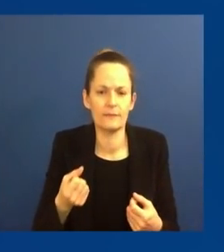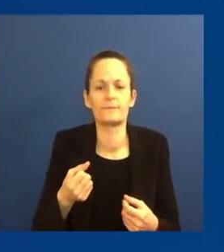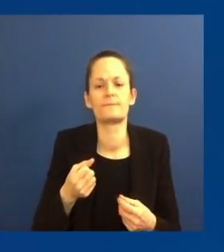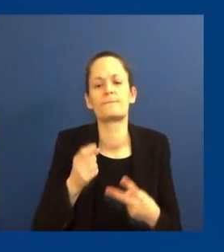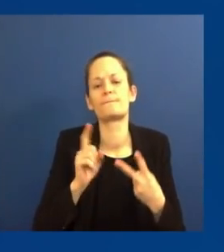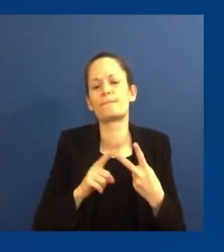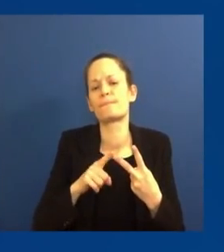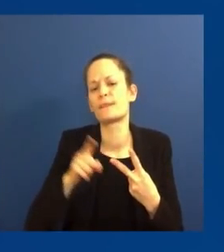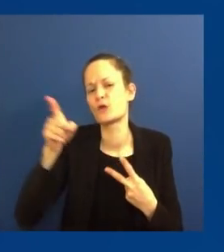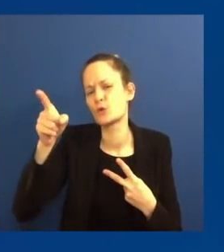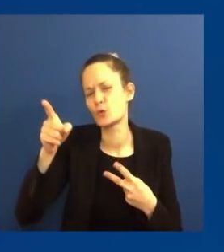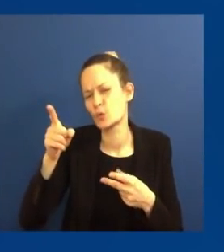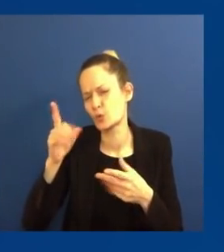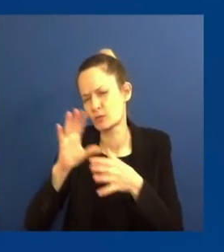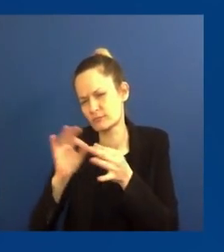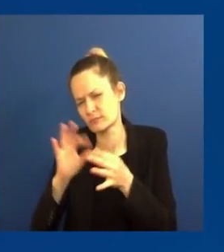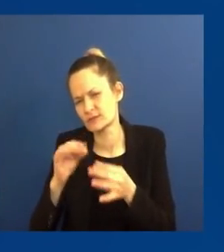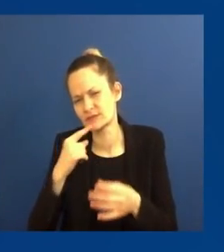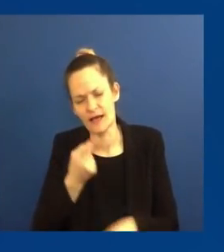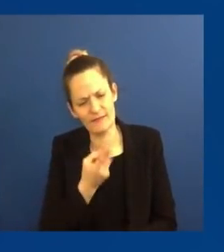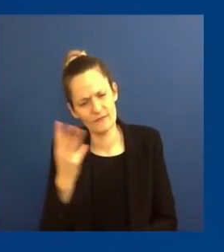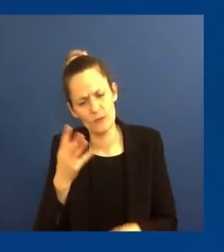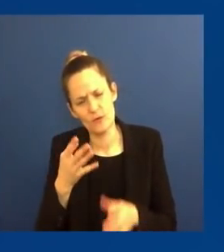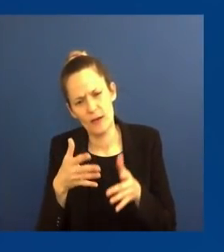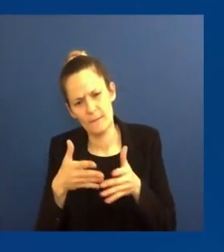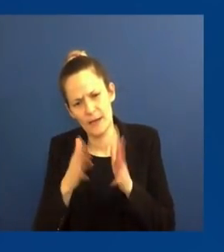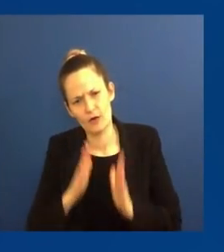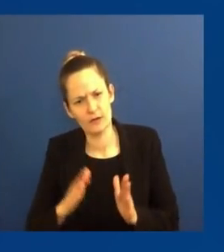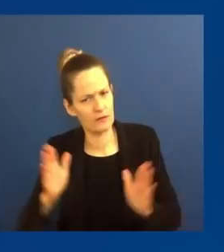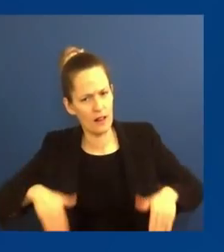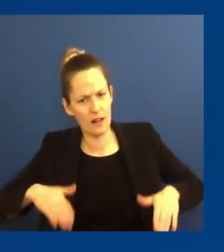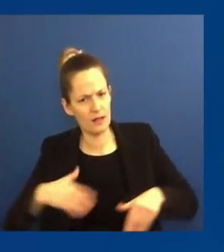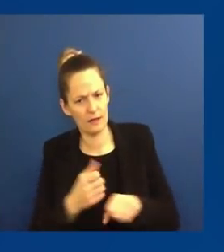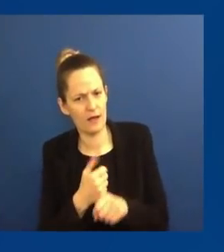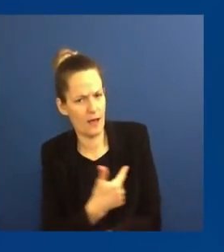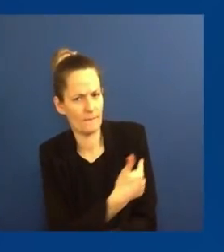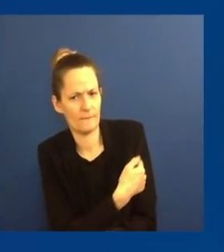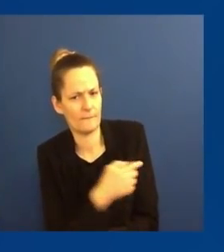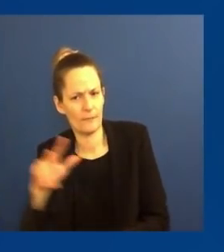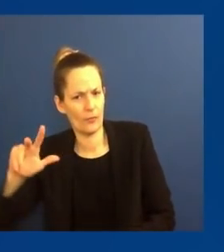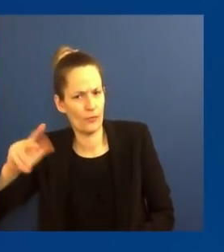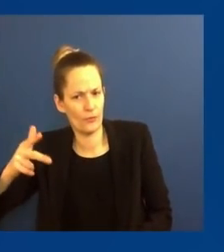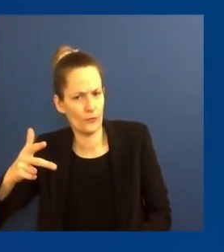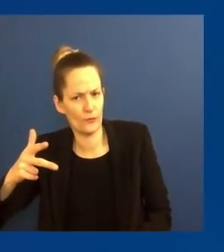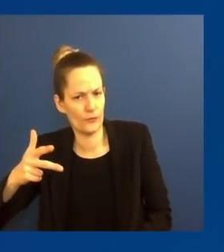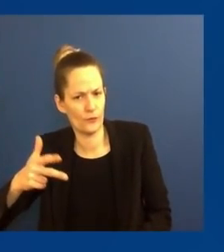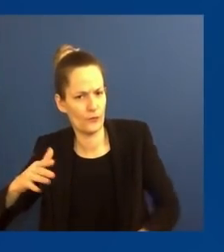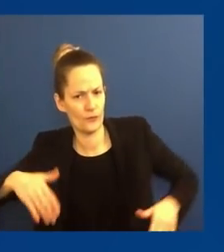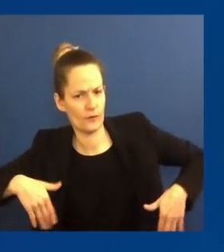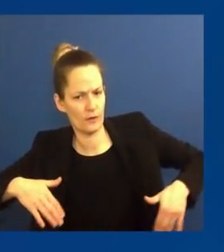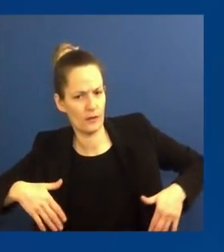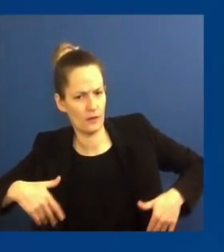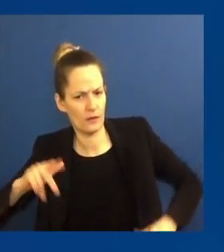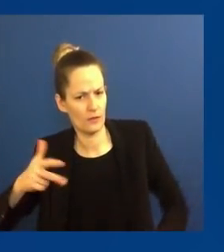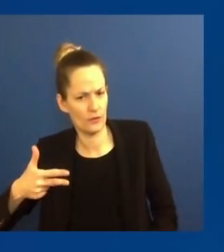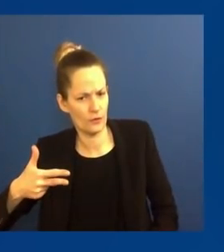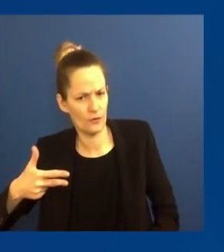to get booster shots have done so. And so, given what these numbers show -- this new data about how important a booster shot is --